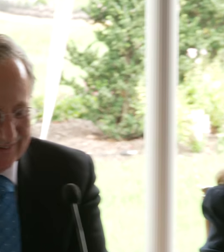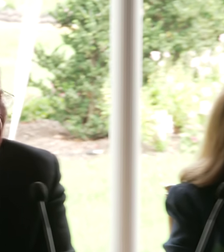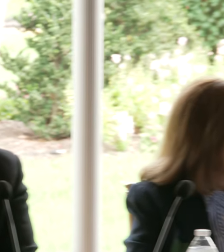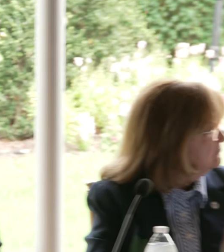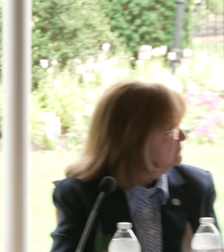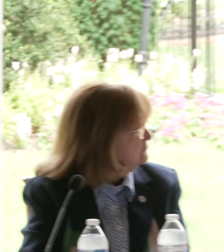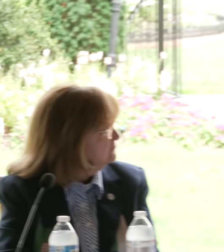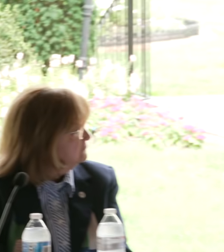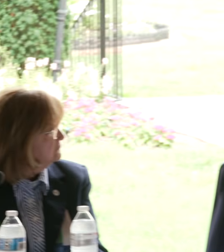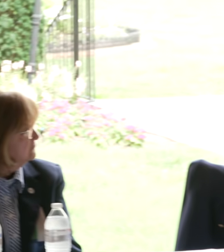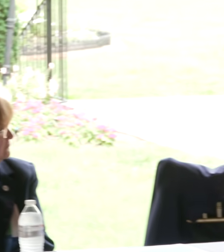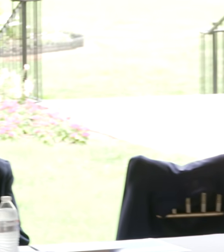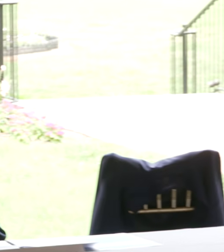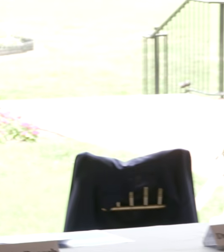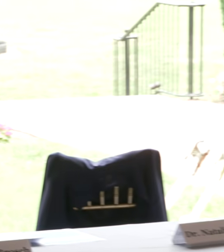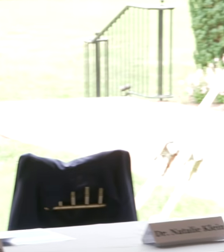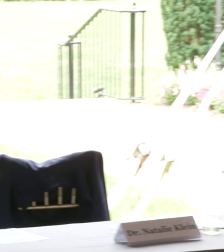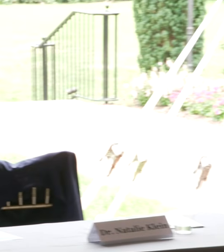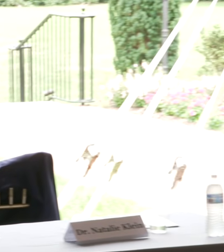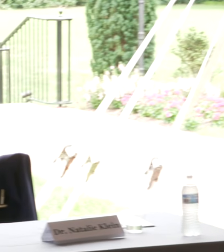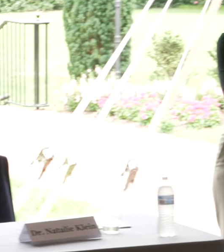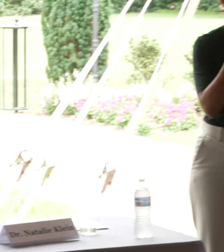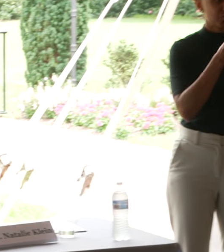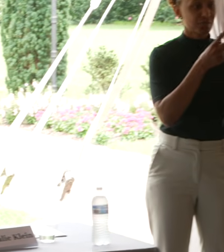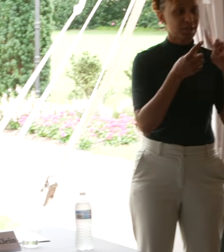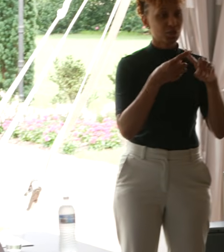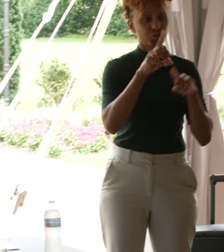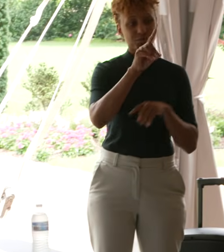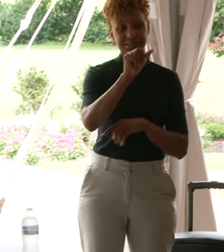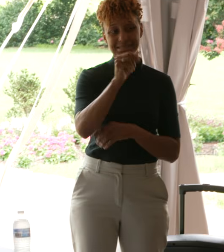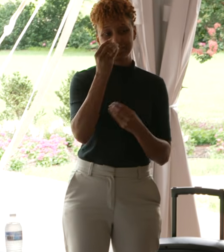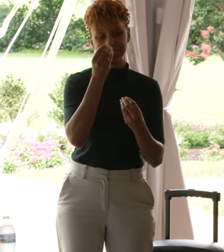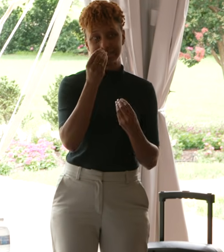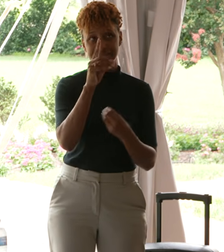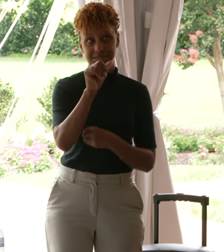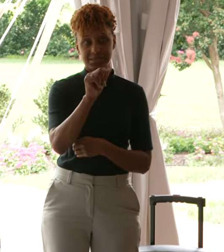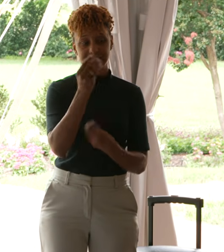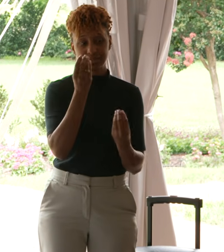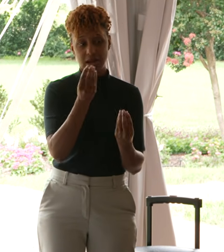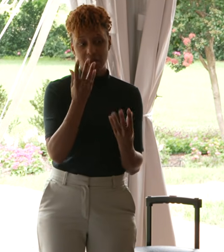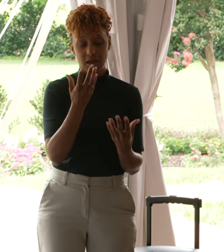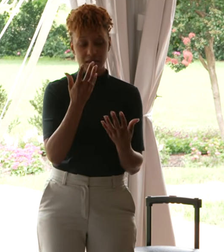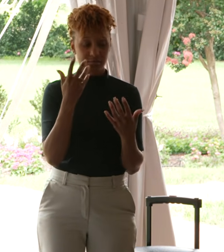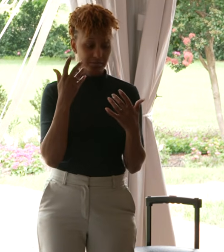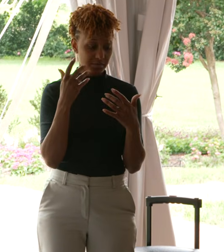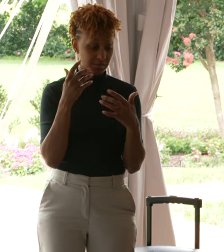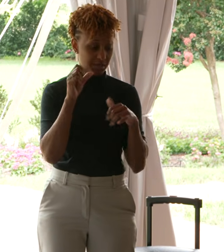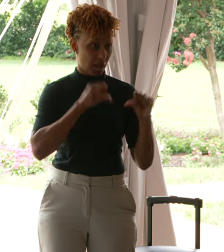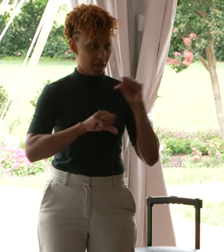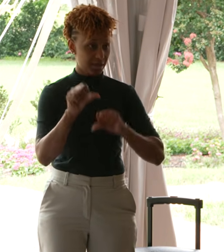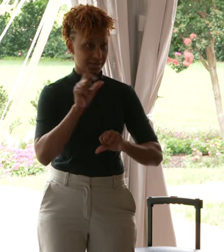about data science and the advancements of AI. It's certainly an exciting time for science,